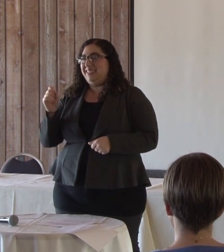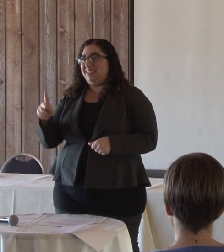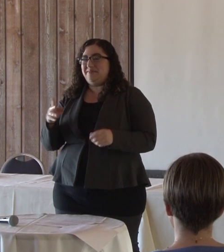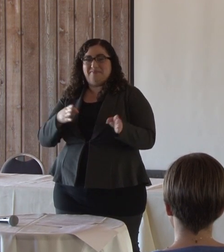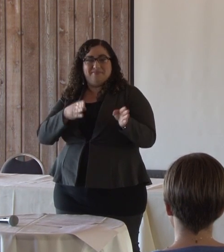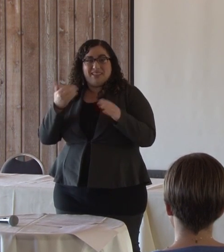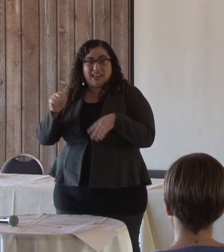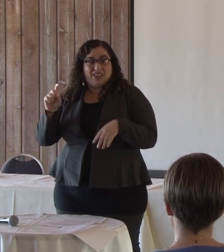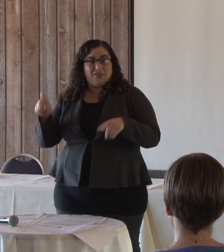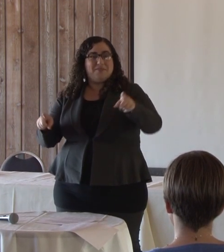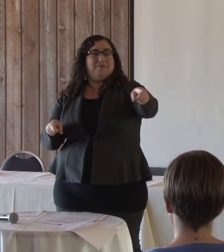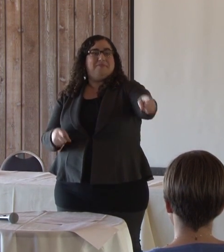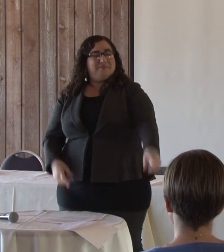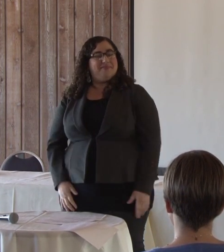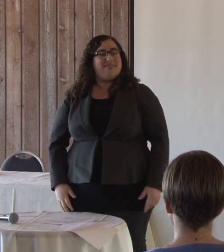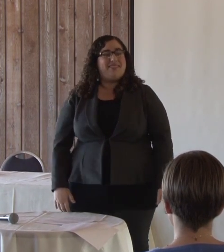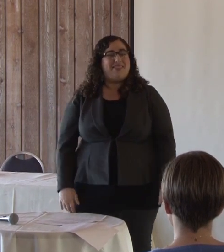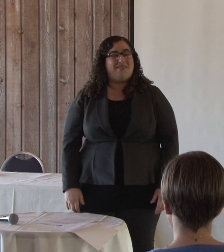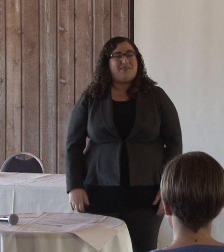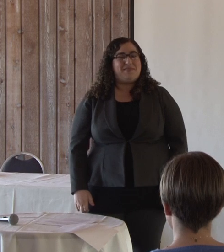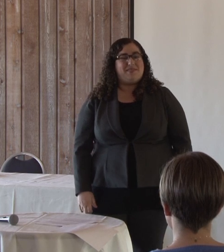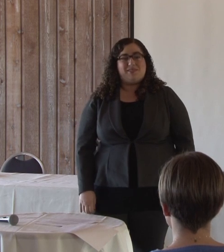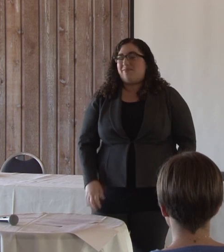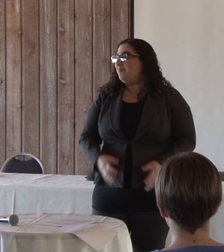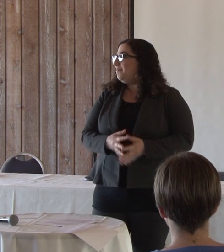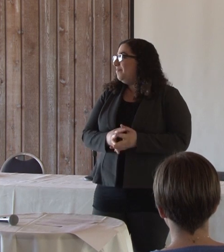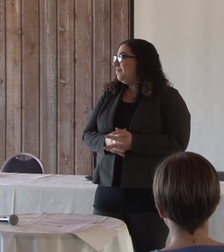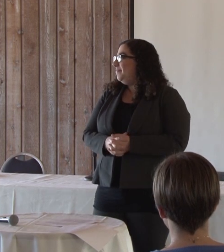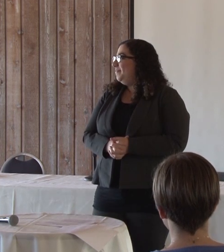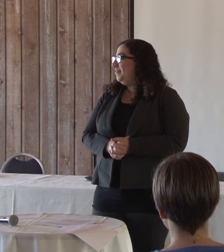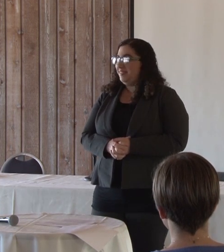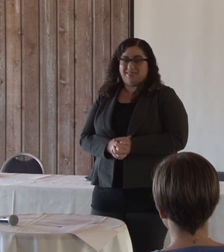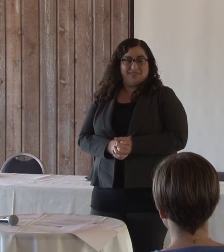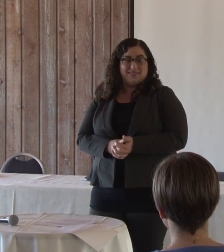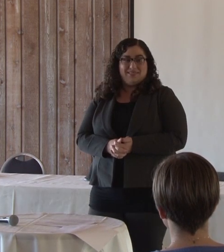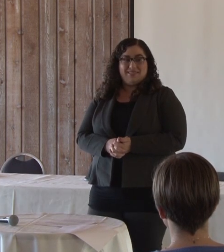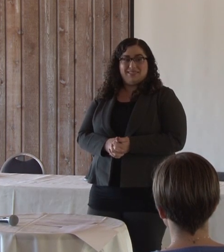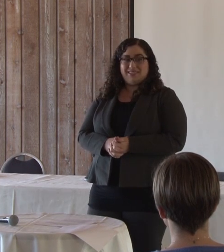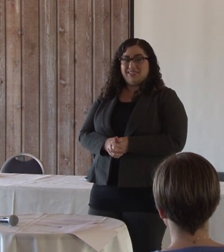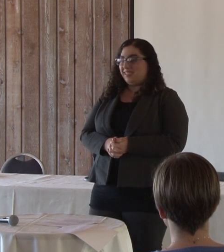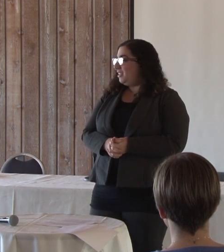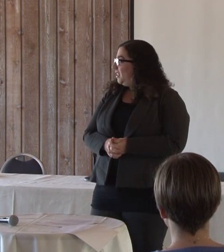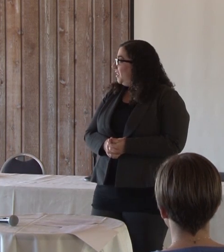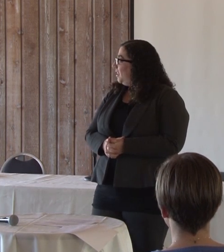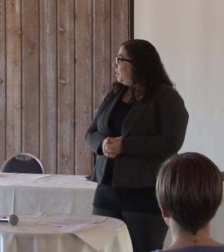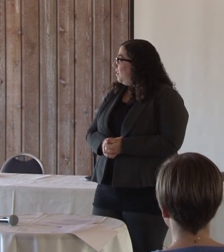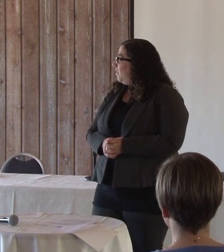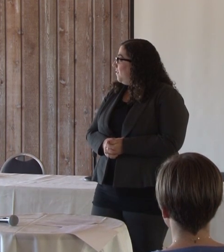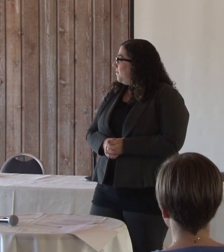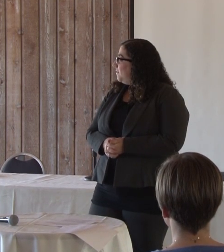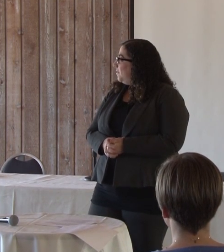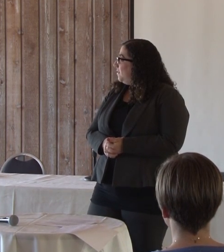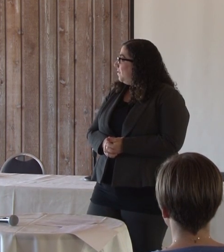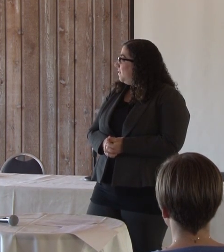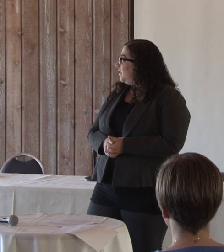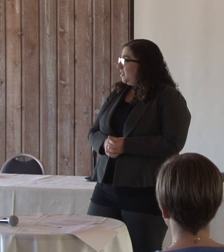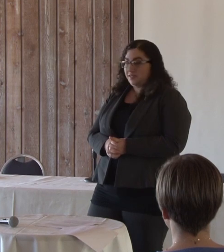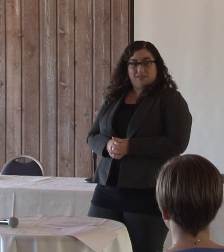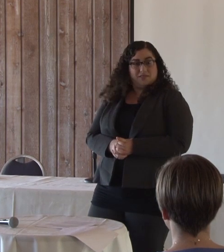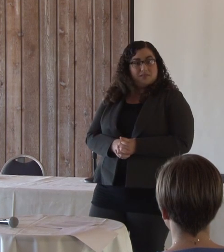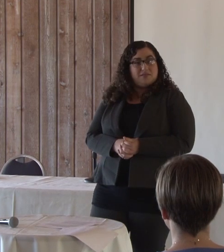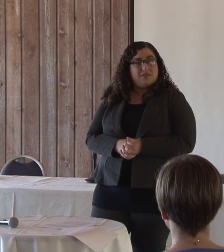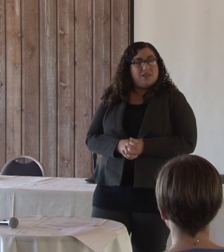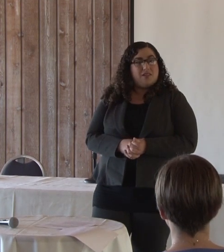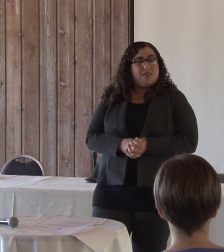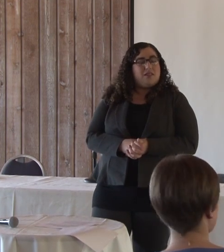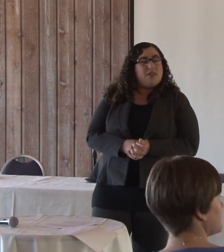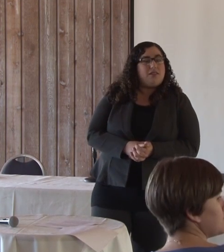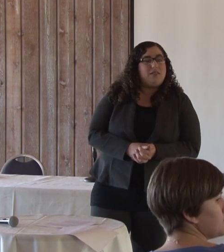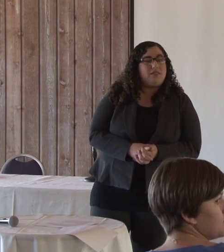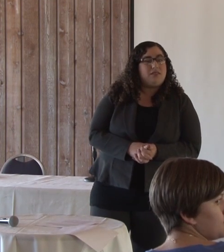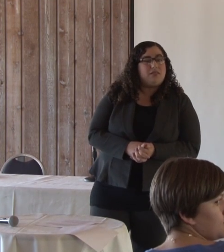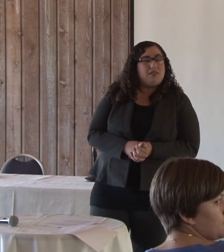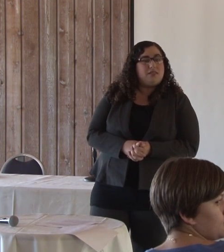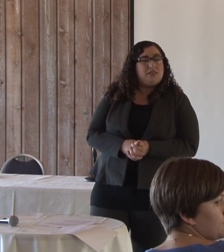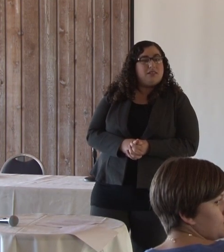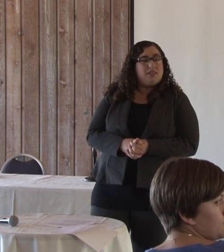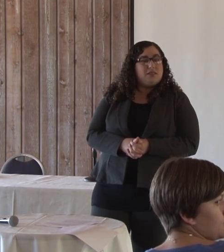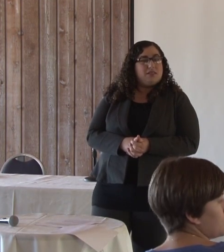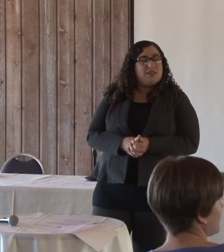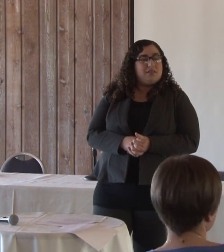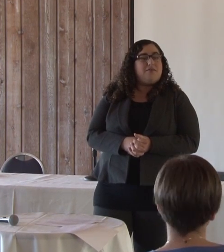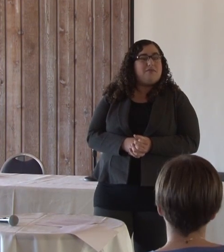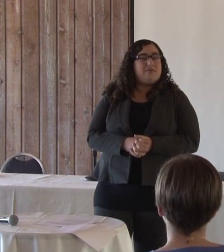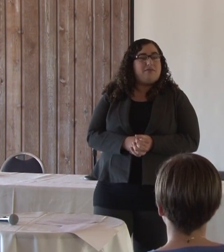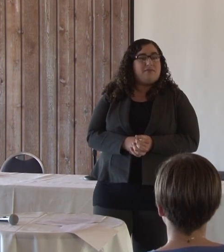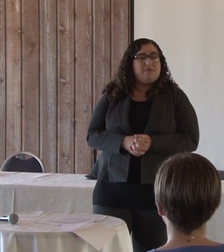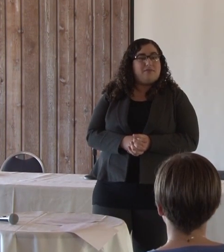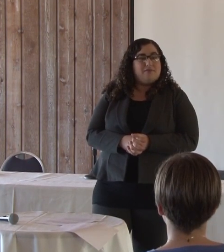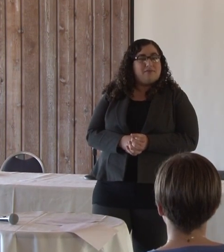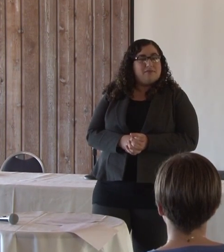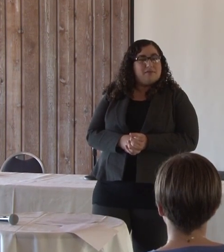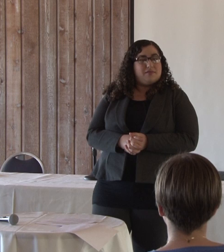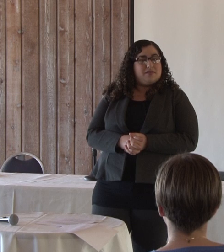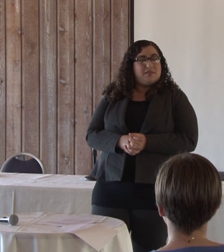Does that satisfy your question Yeah OK. Are there any other questions before I go on.